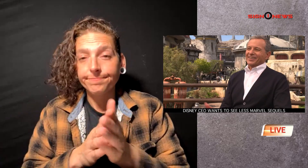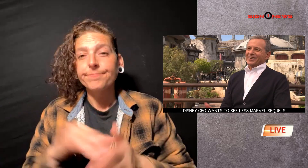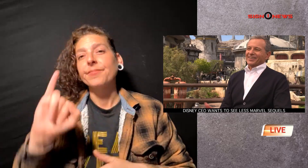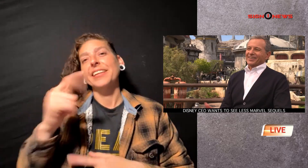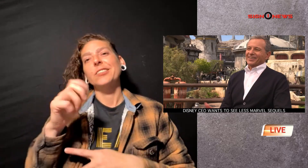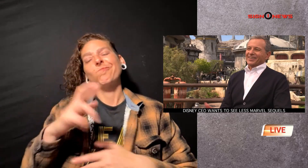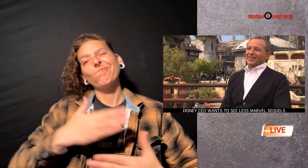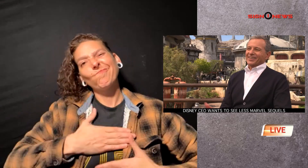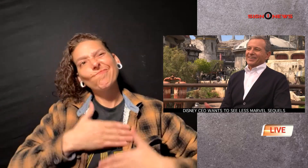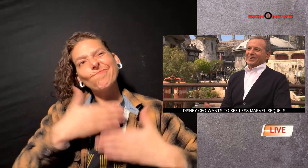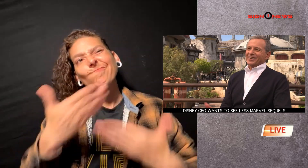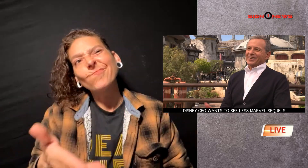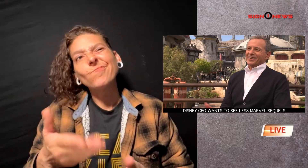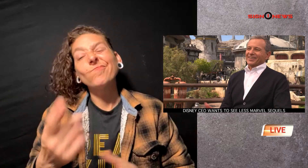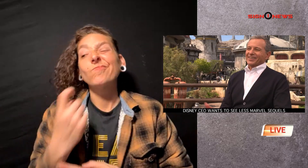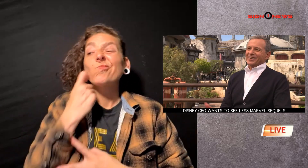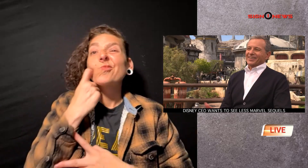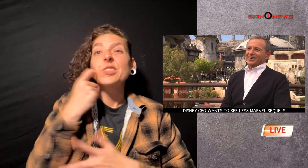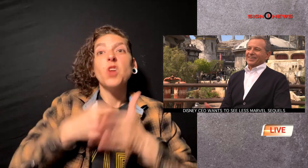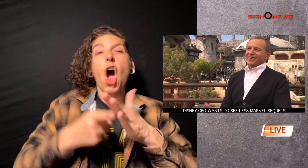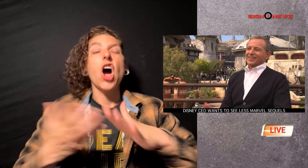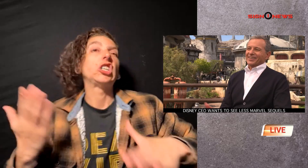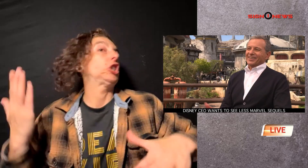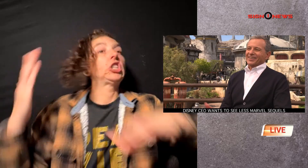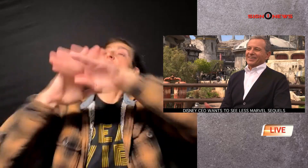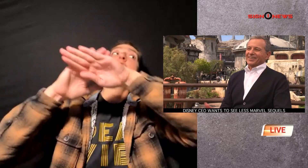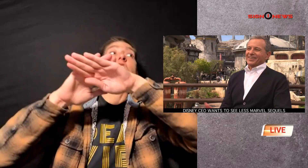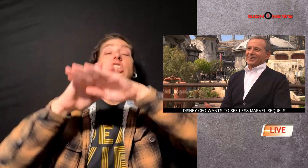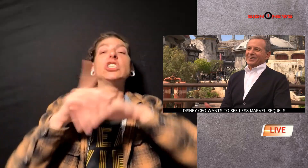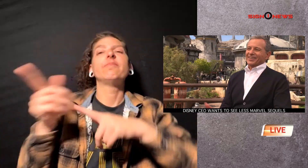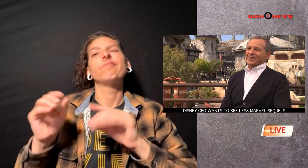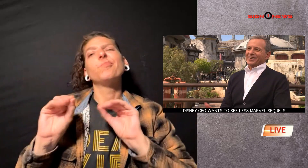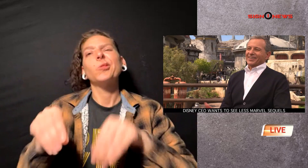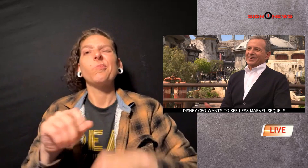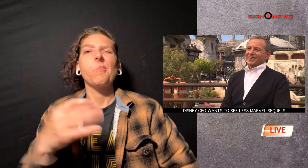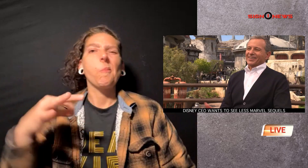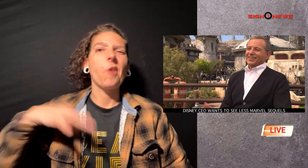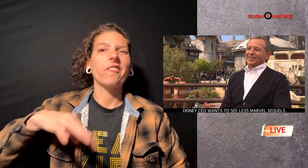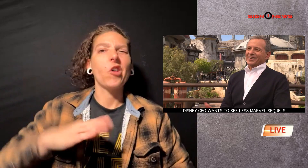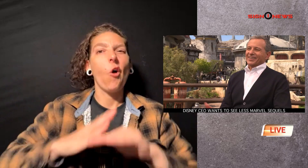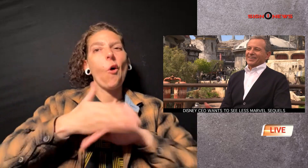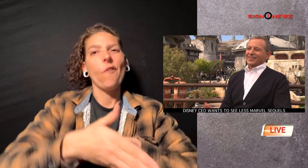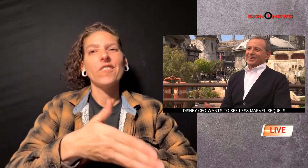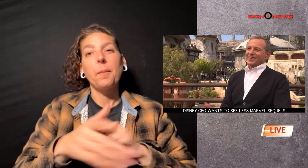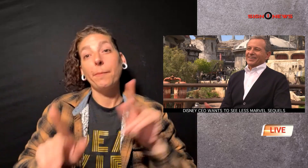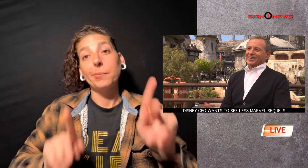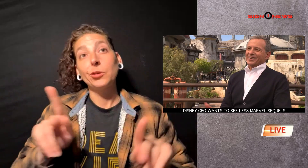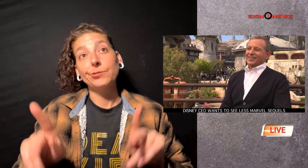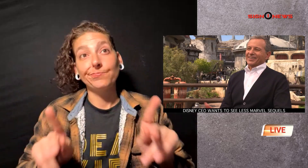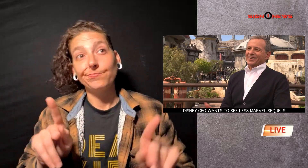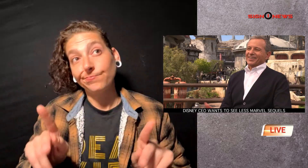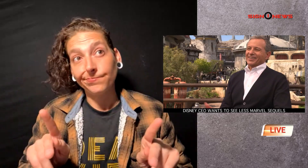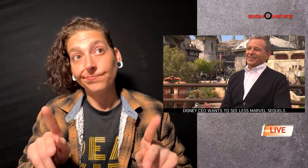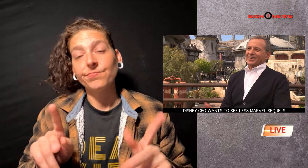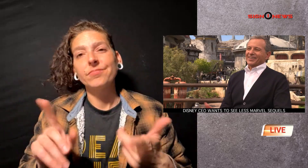Iger admitted recent price hikes put profit over people and vowed to make changes